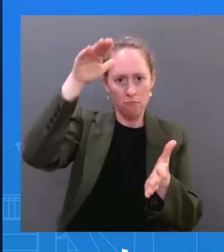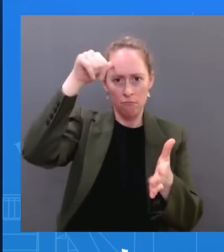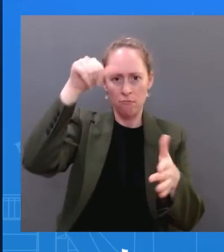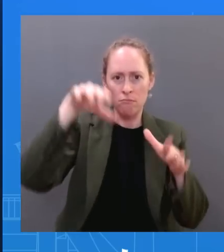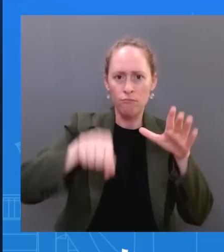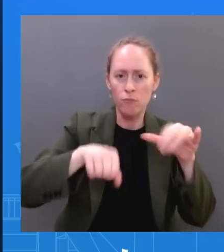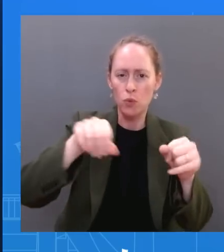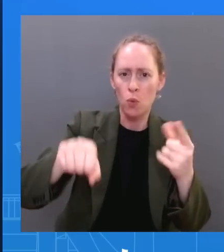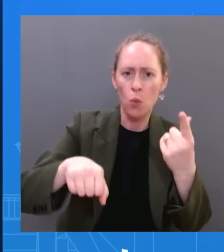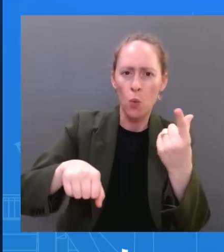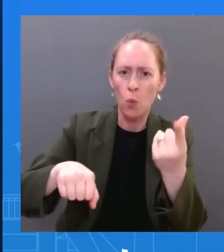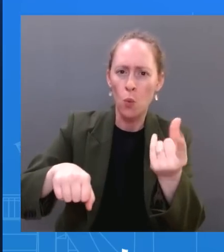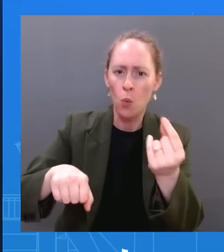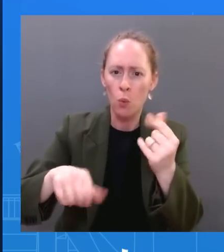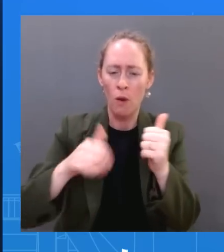that they are kind of working through.